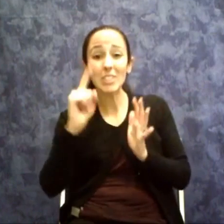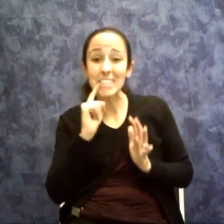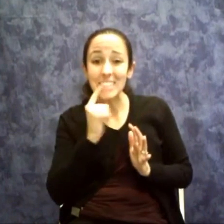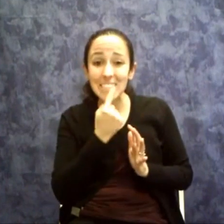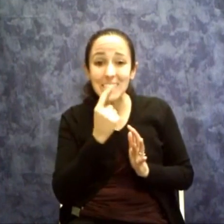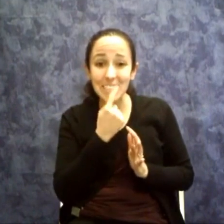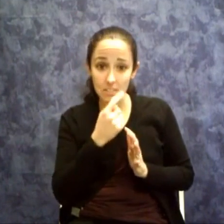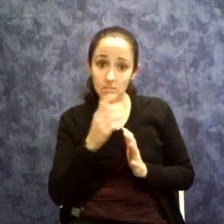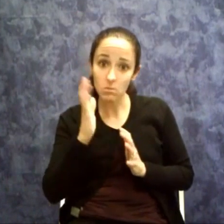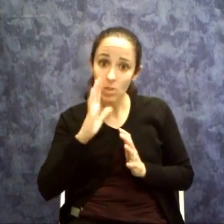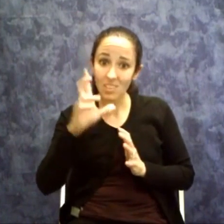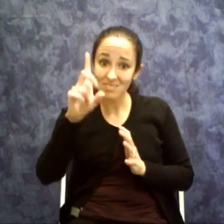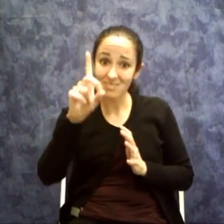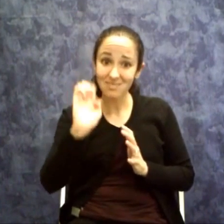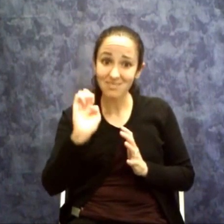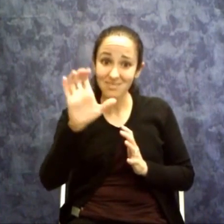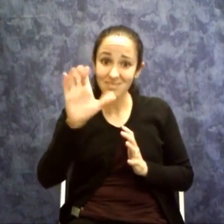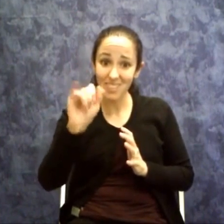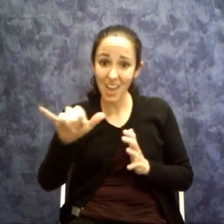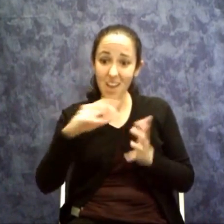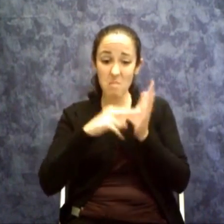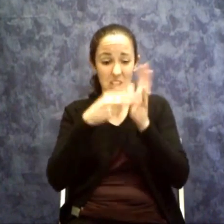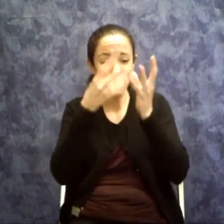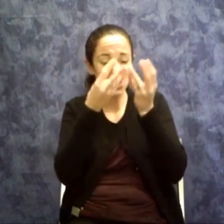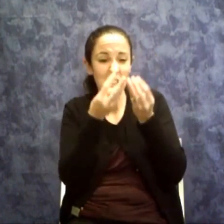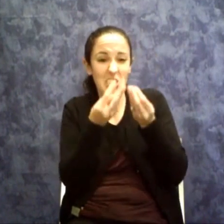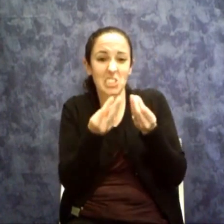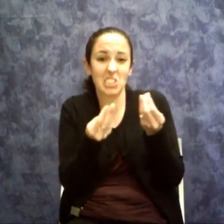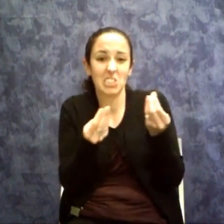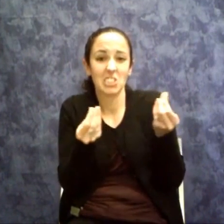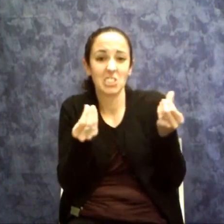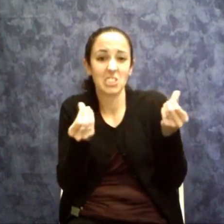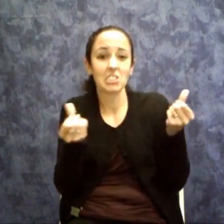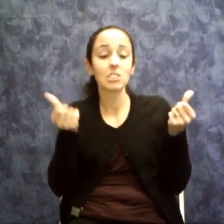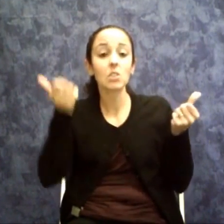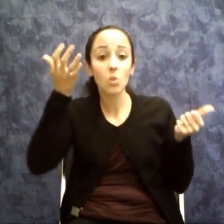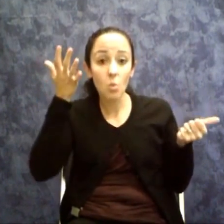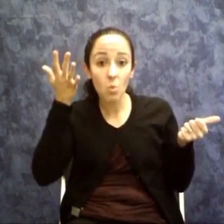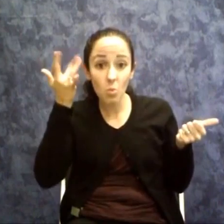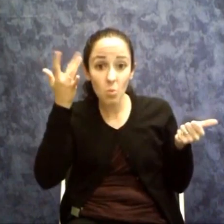Tooth decay is when your teeth break and fall apart. Why does this happen?